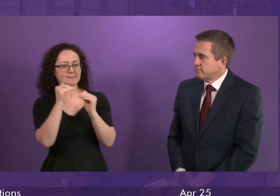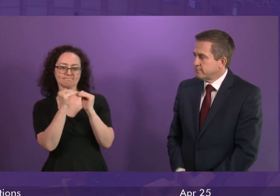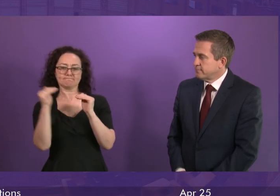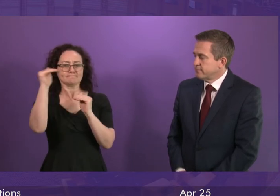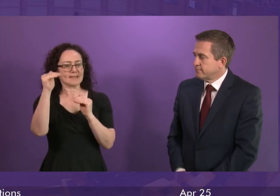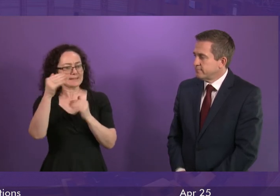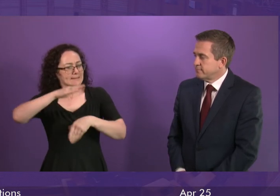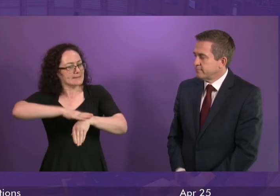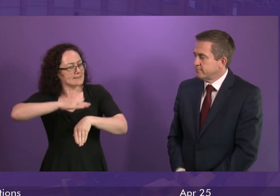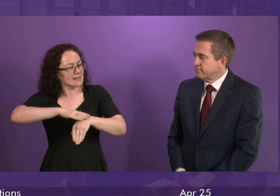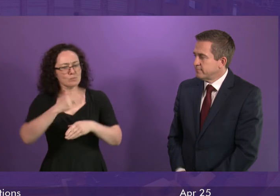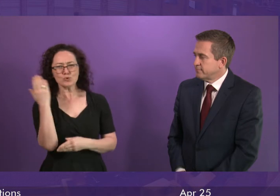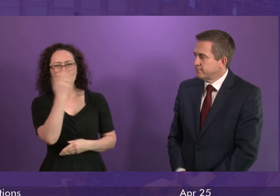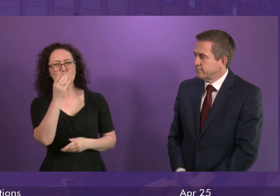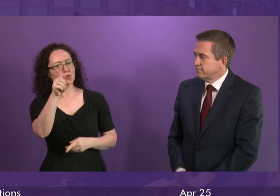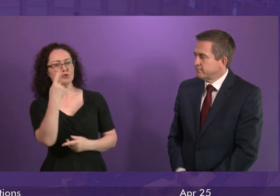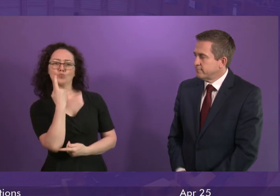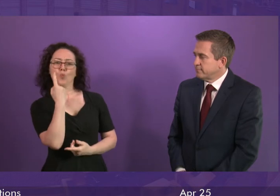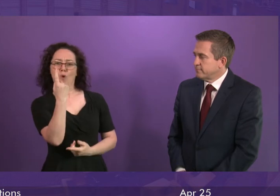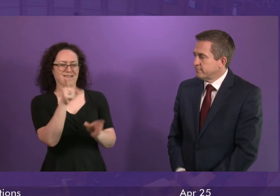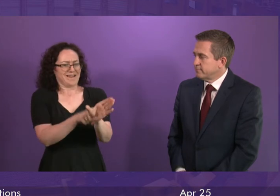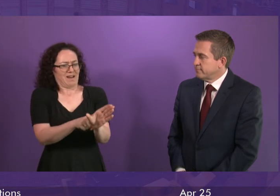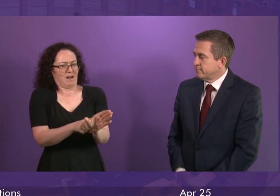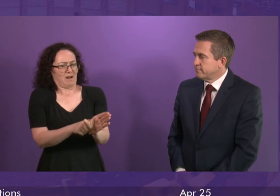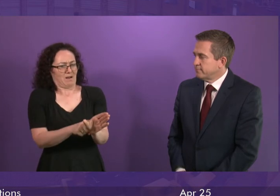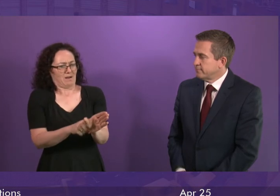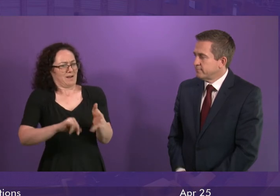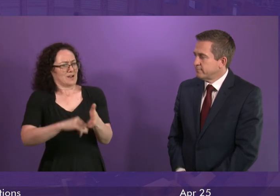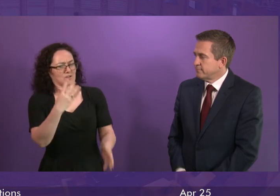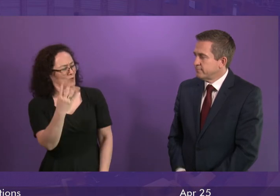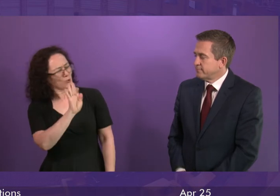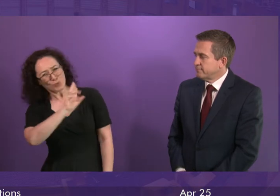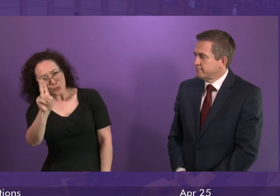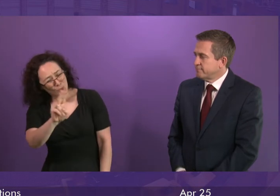The problem with Jackson Carlaw’s analysis is that the outcomes from education that we